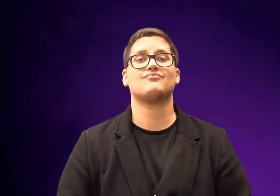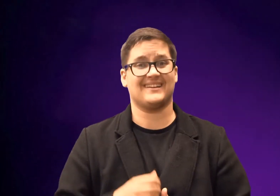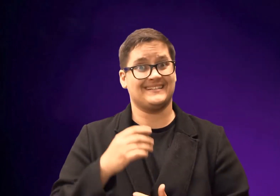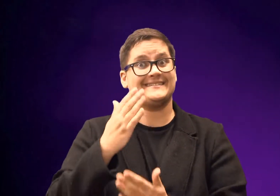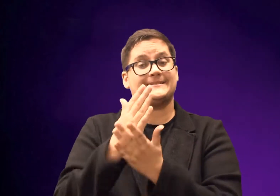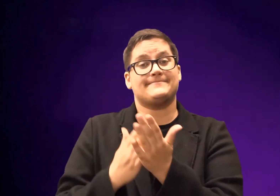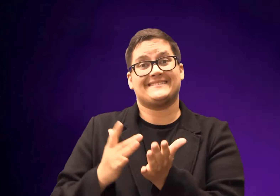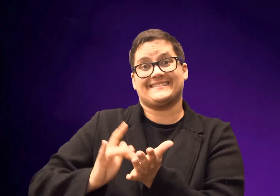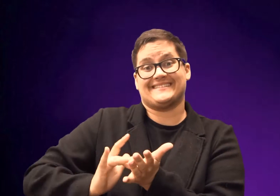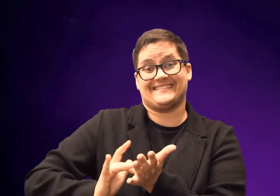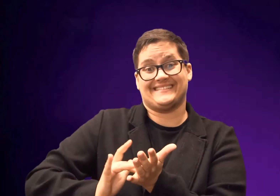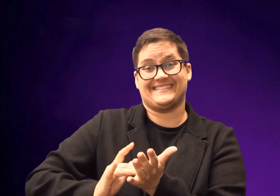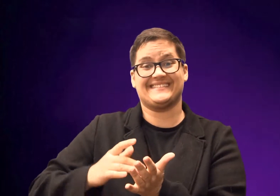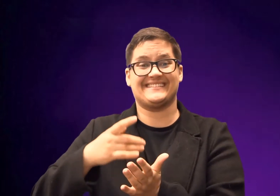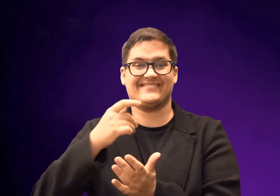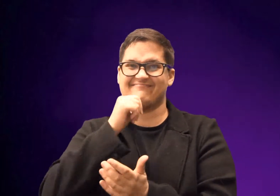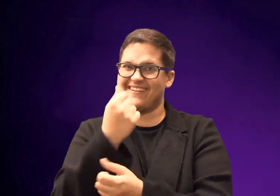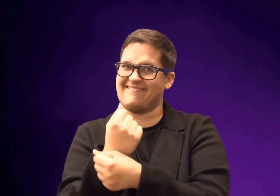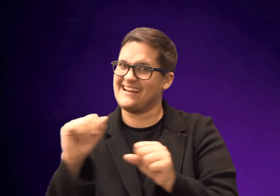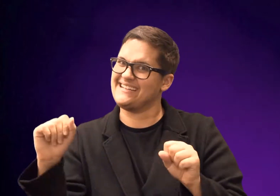Some certain HIV medicines are not safe for parent to take during pregnancy.